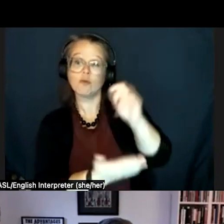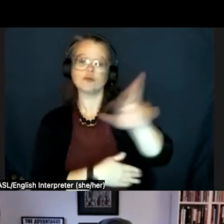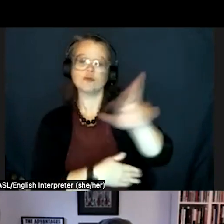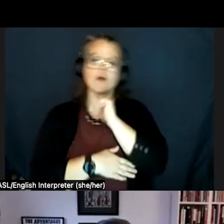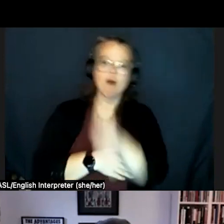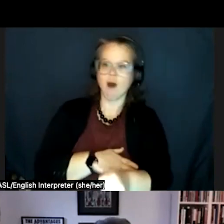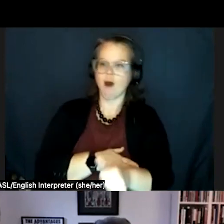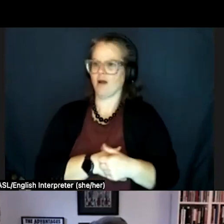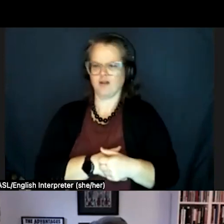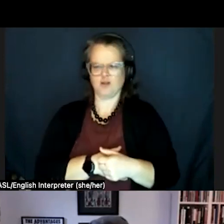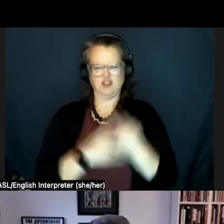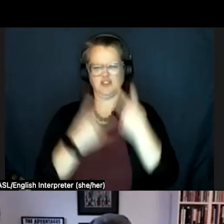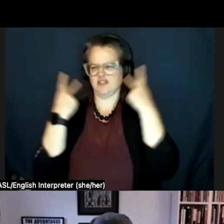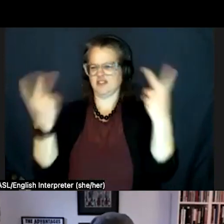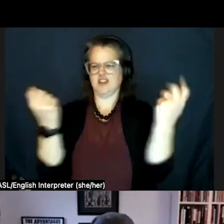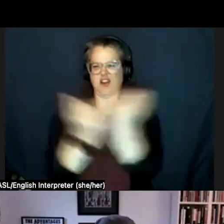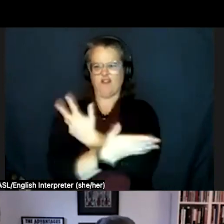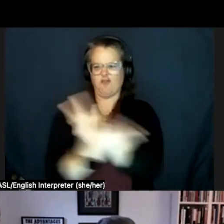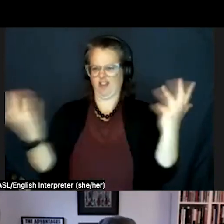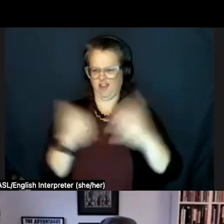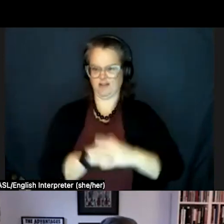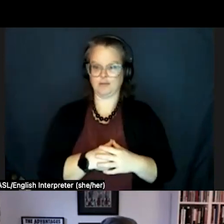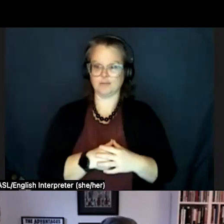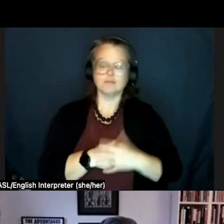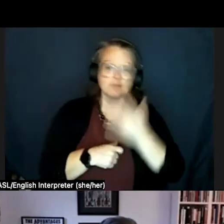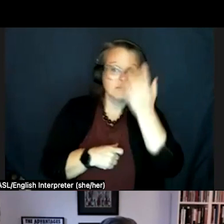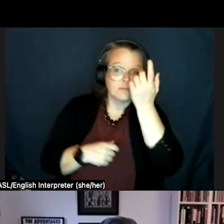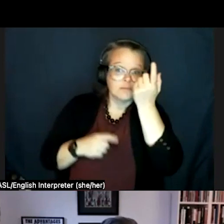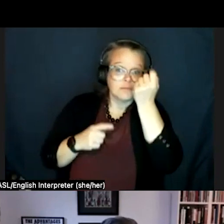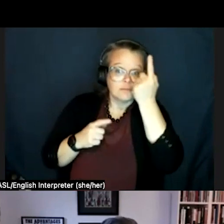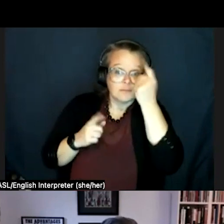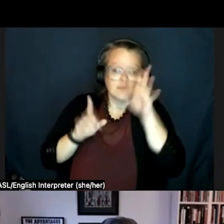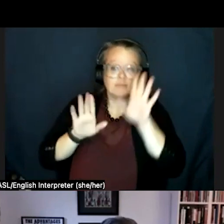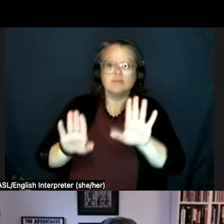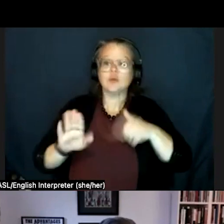Full disclosure, obviously, because we're a new company, we have built Airtable half